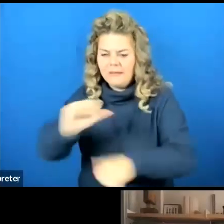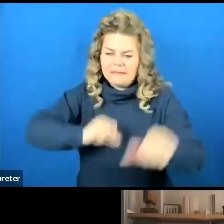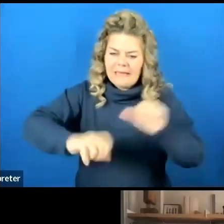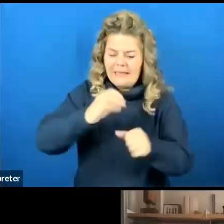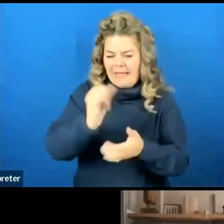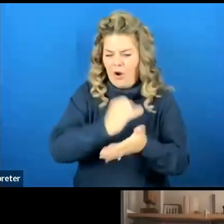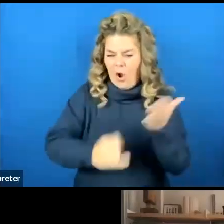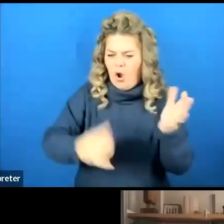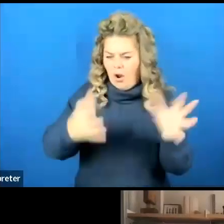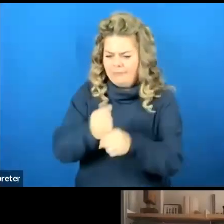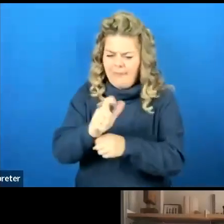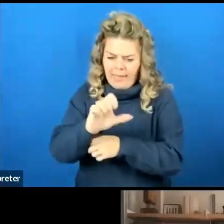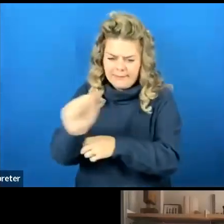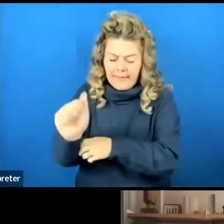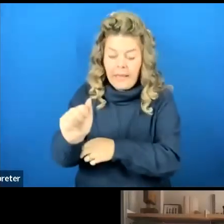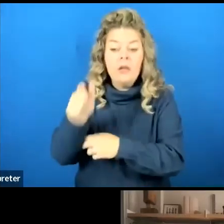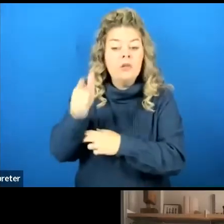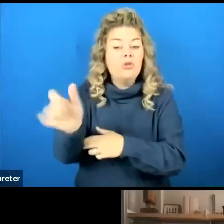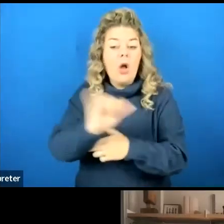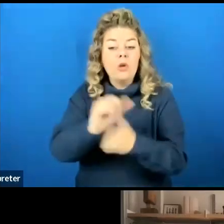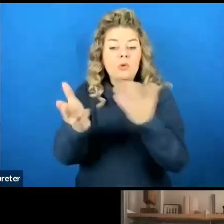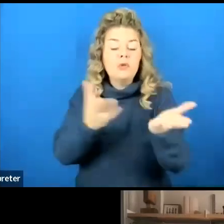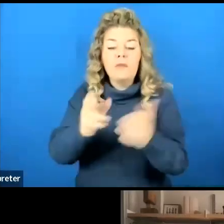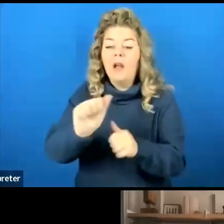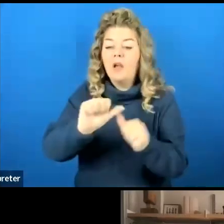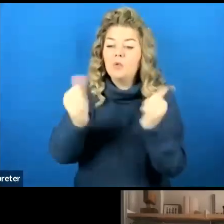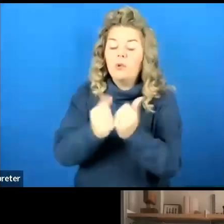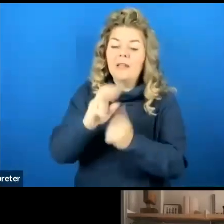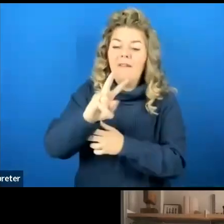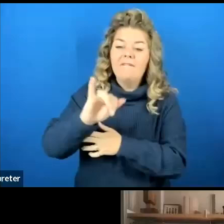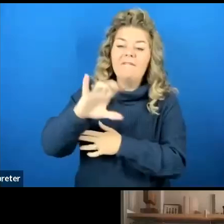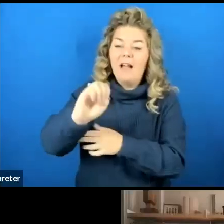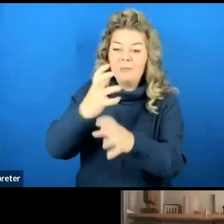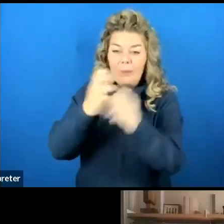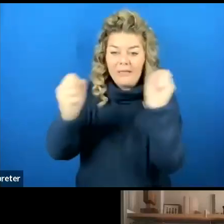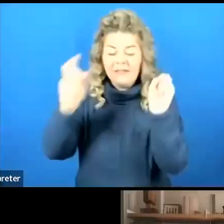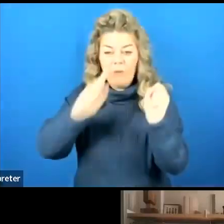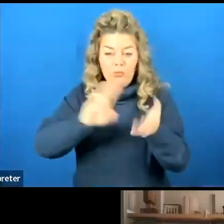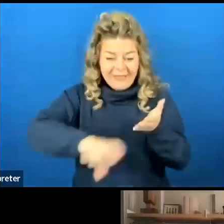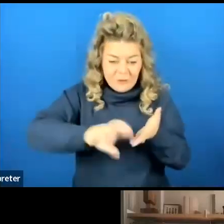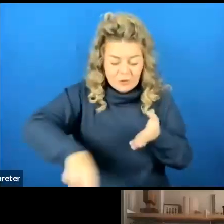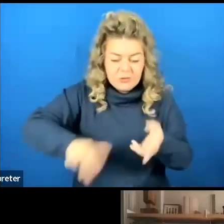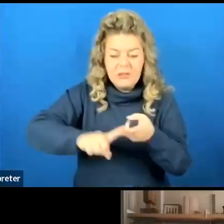Chavis served as an associate vice president for research associate Dean for academic programs